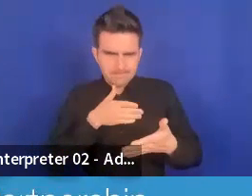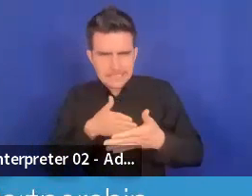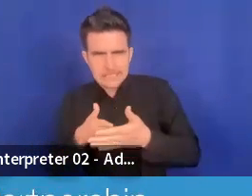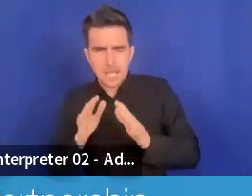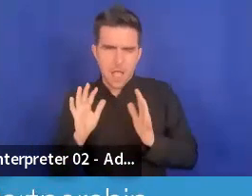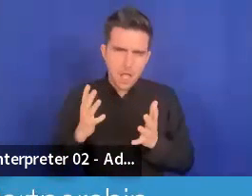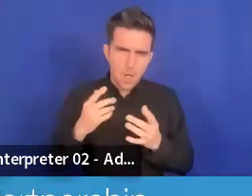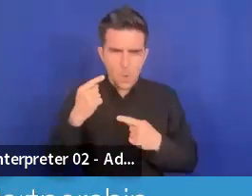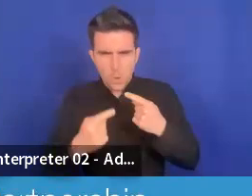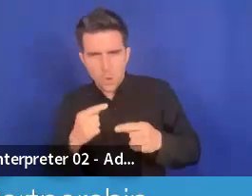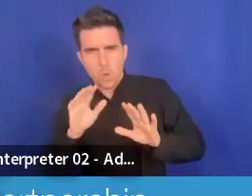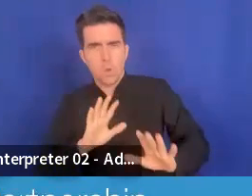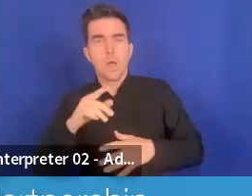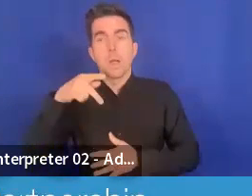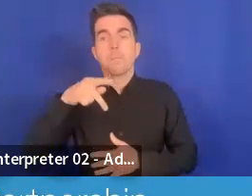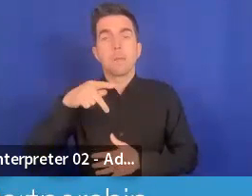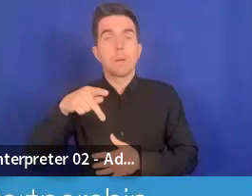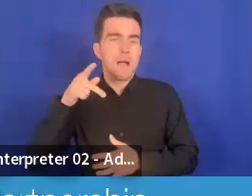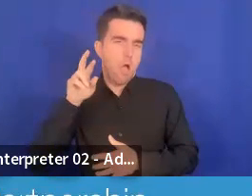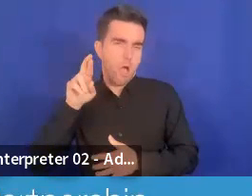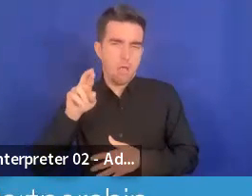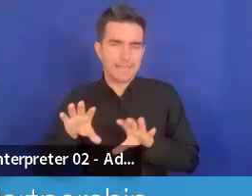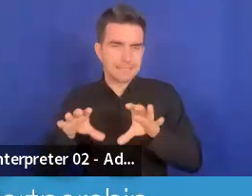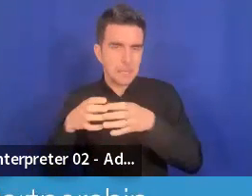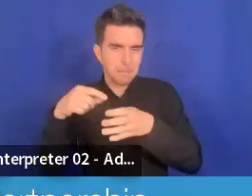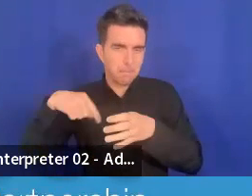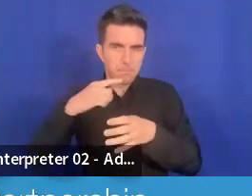get language together that may be a good starting point. So I hope that's helpful.